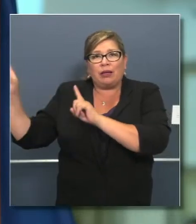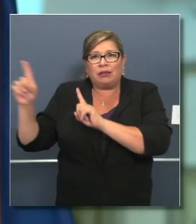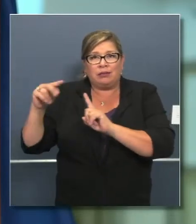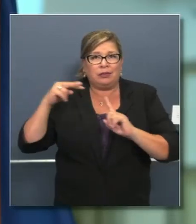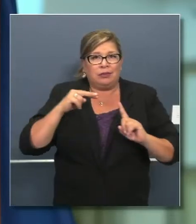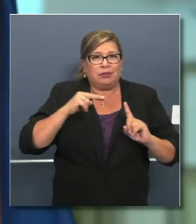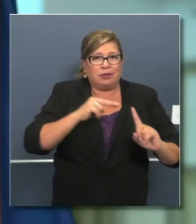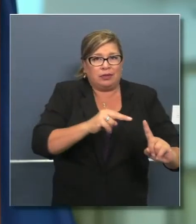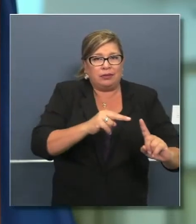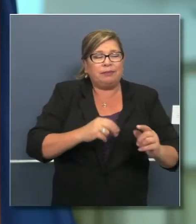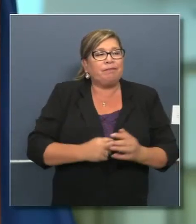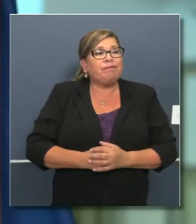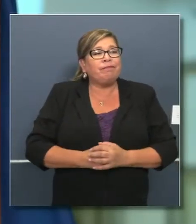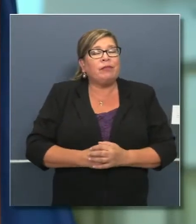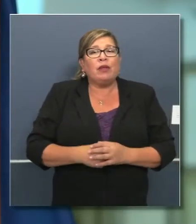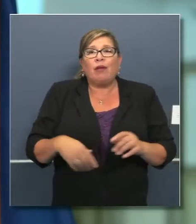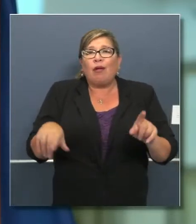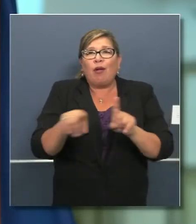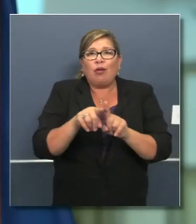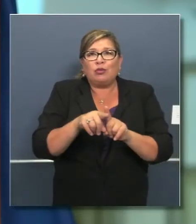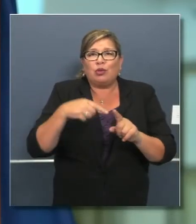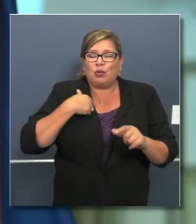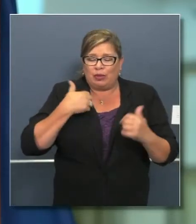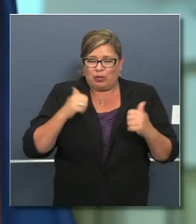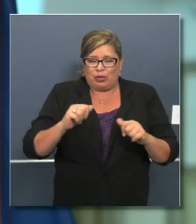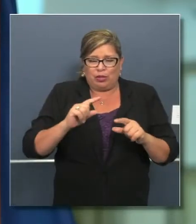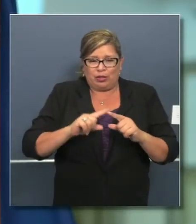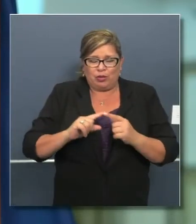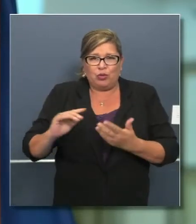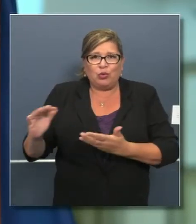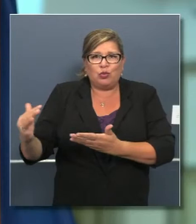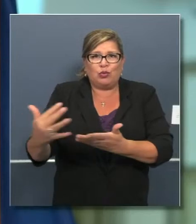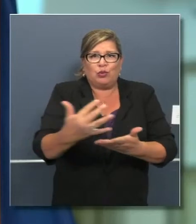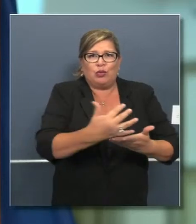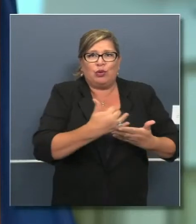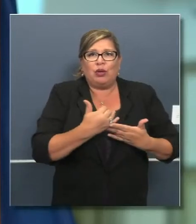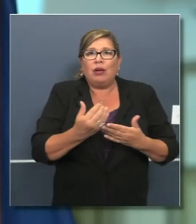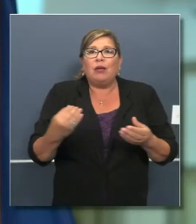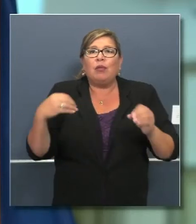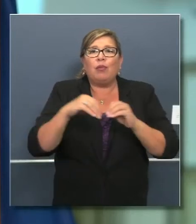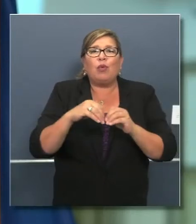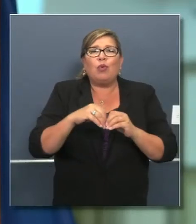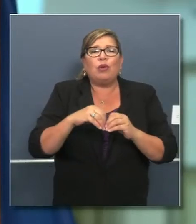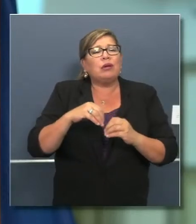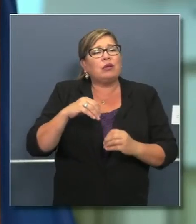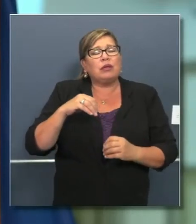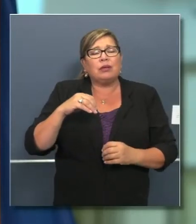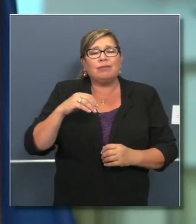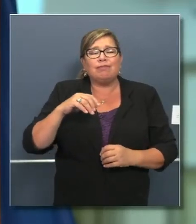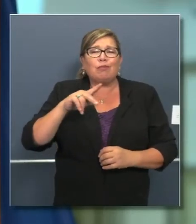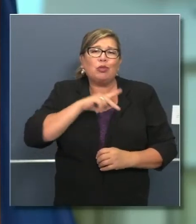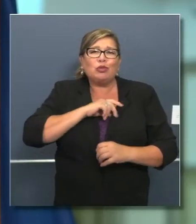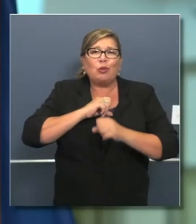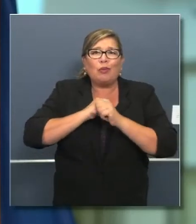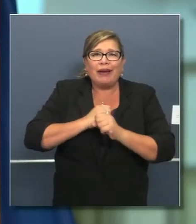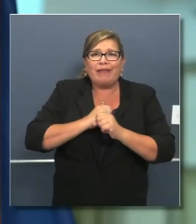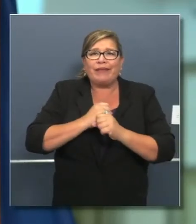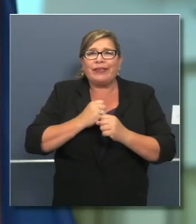only procuring more PPE but we're distributing an unprecedented amount we have received over